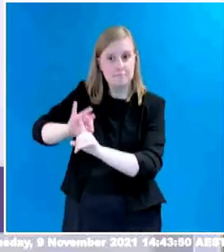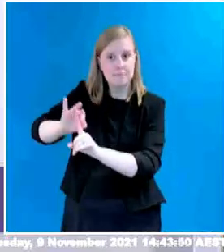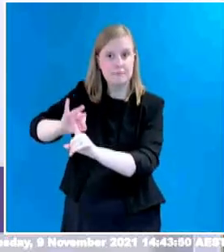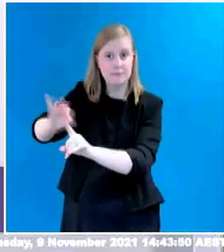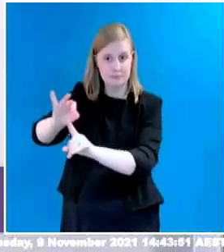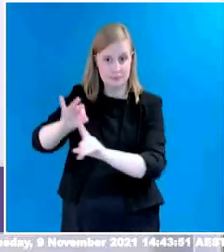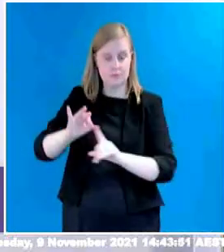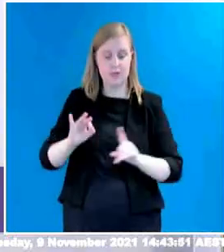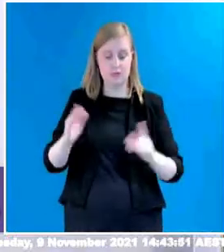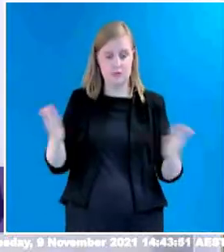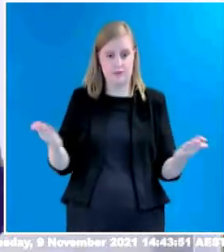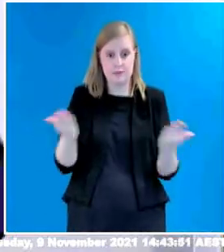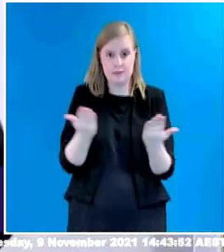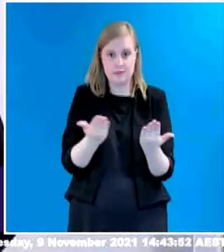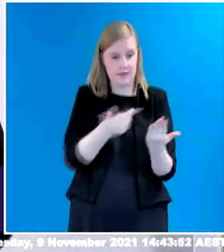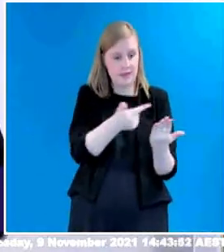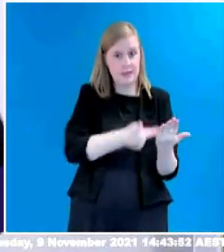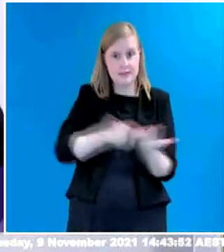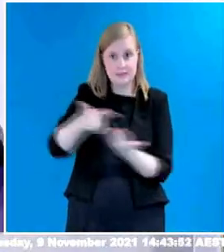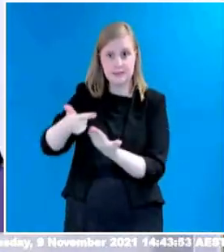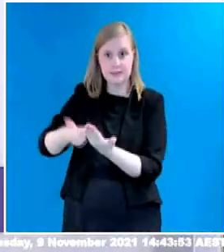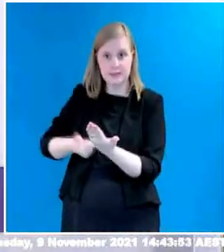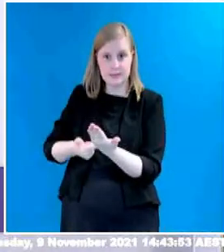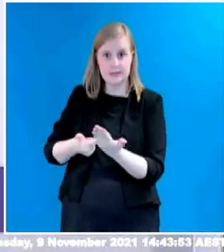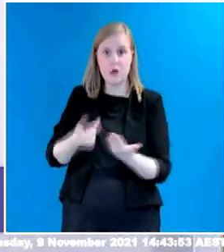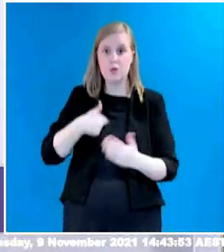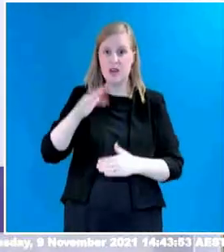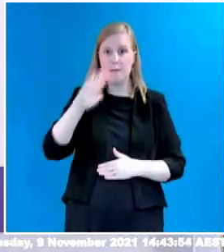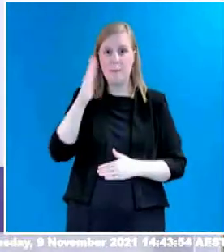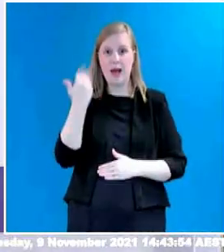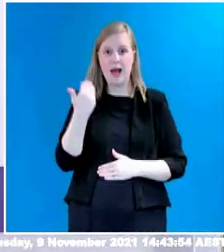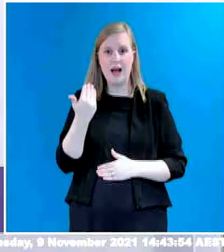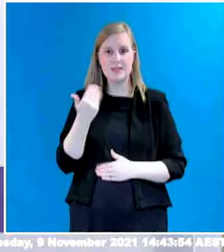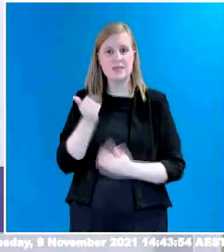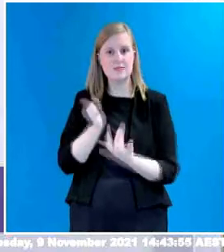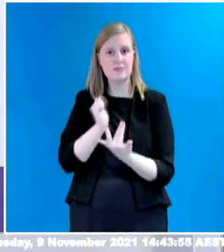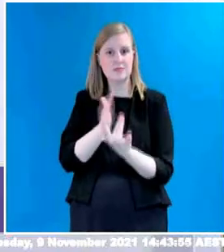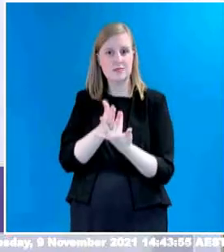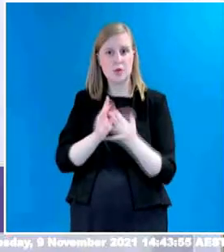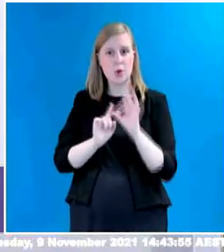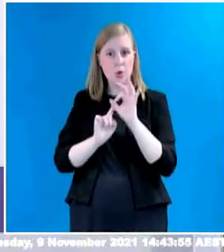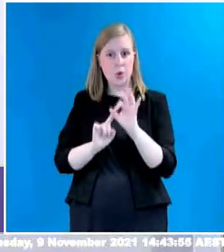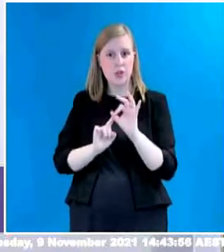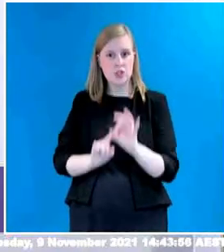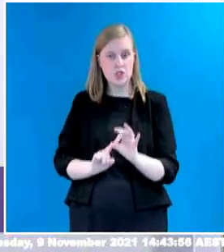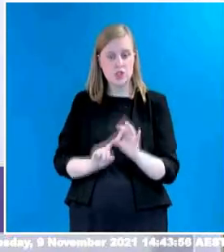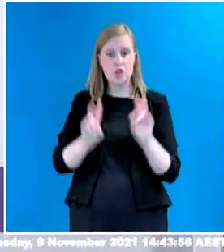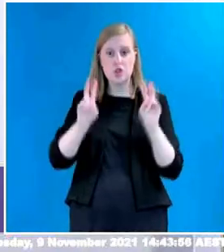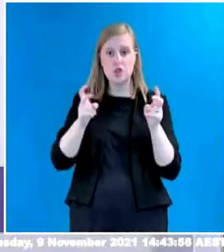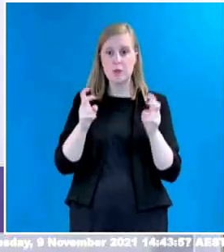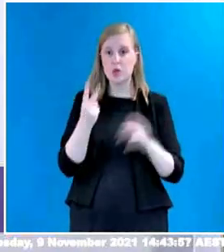So this is coming to topic 2, question 9 in the context of asking you about